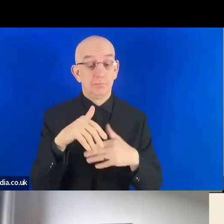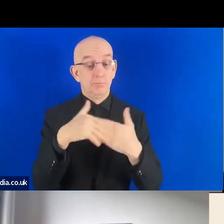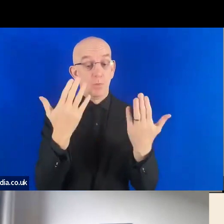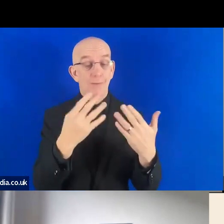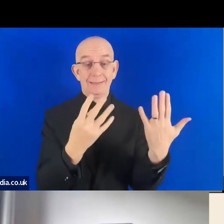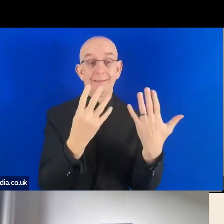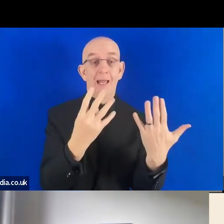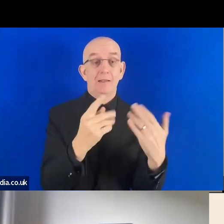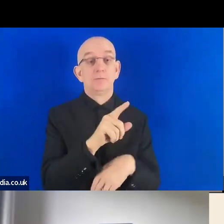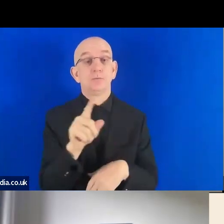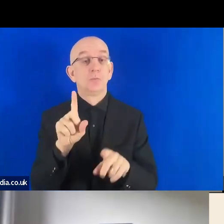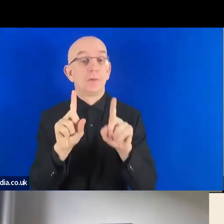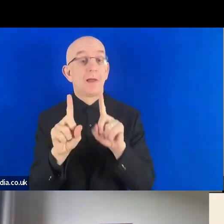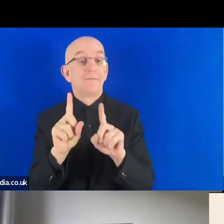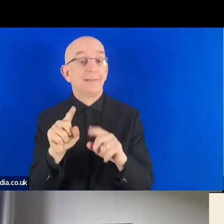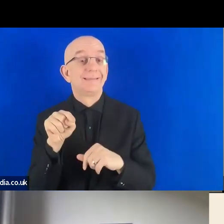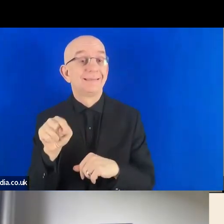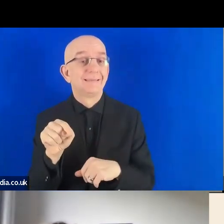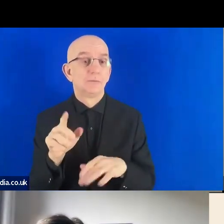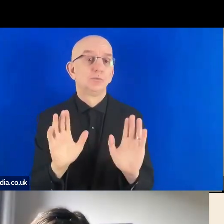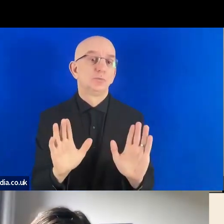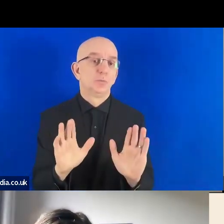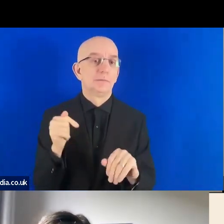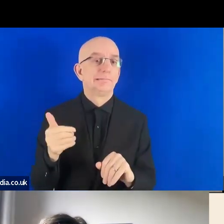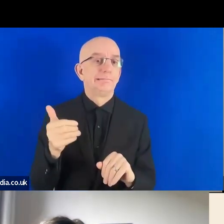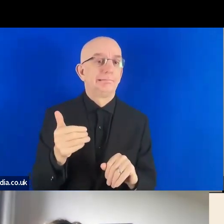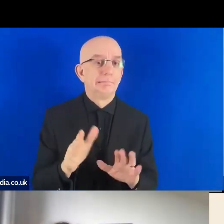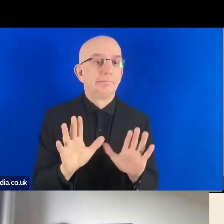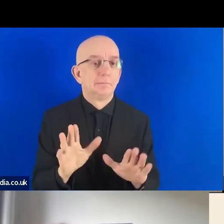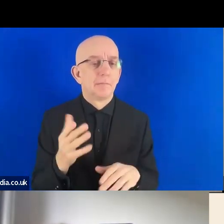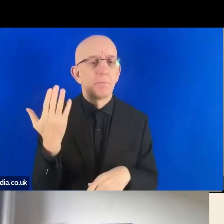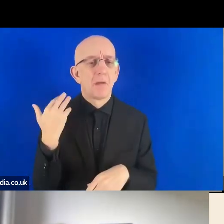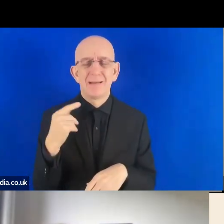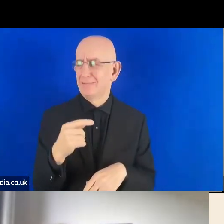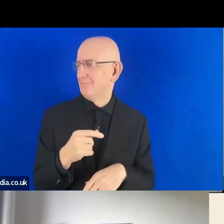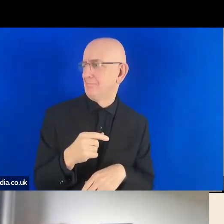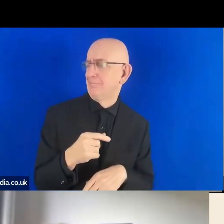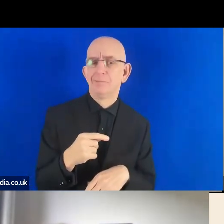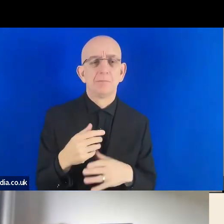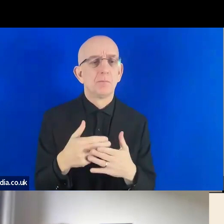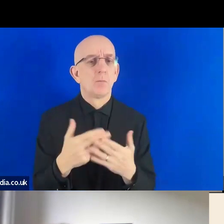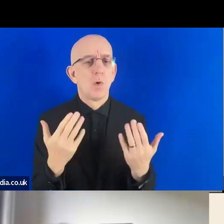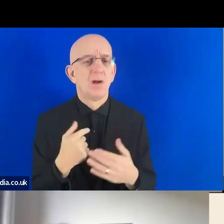So 9:00 is when our daily penalty start. You will have a lot of different sessions going on.